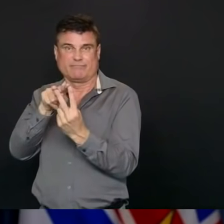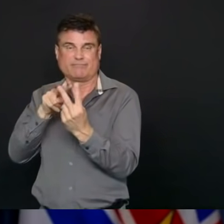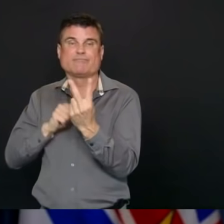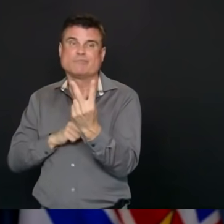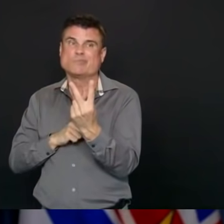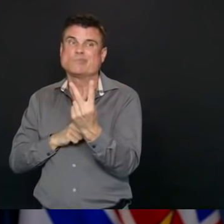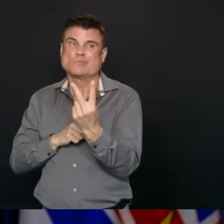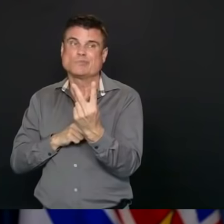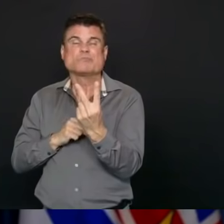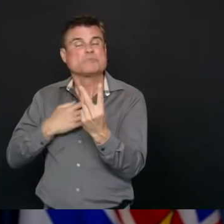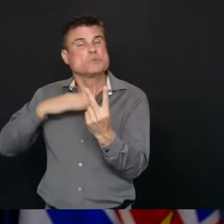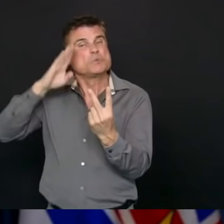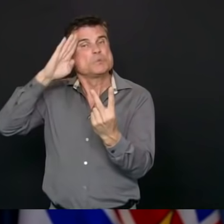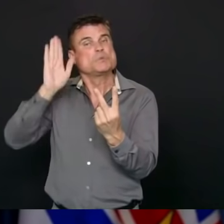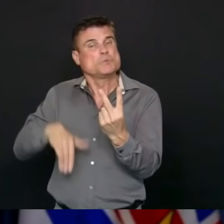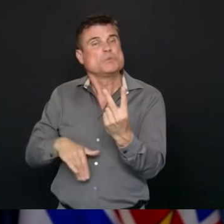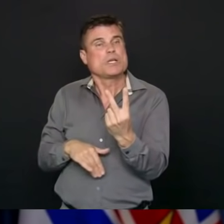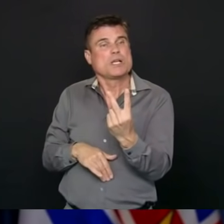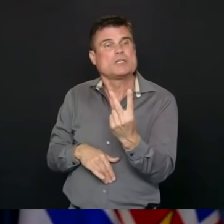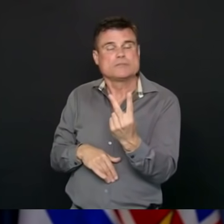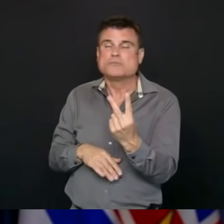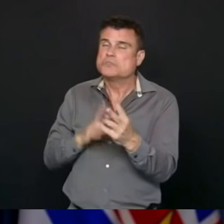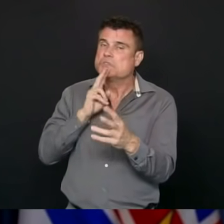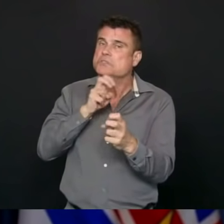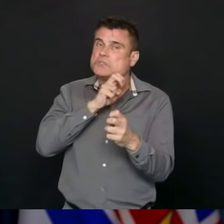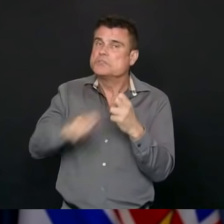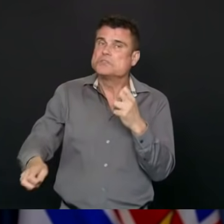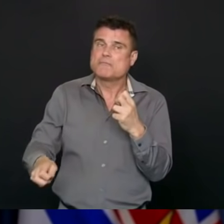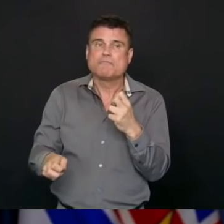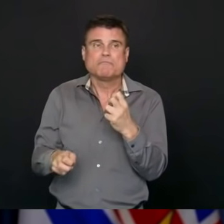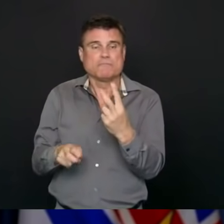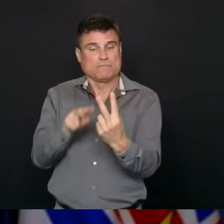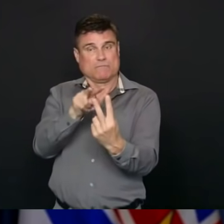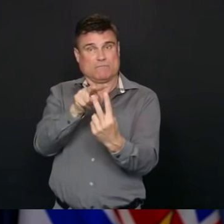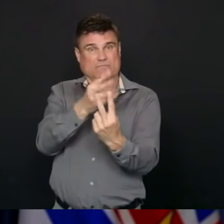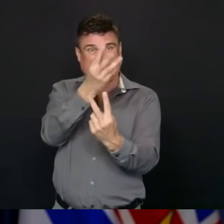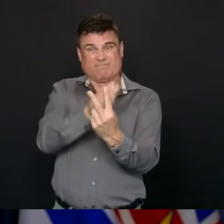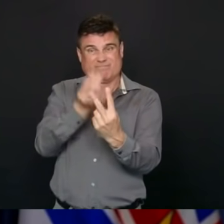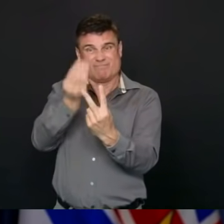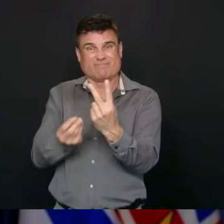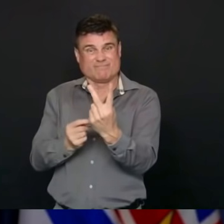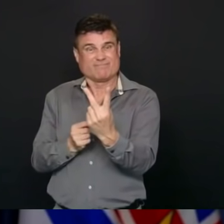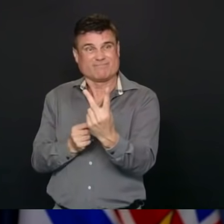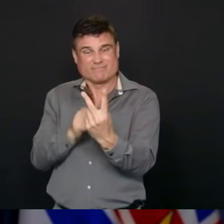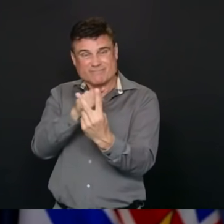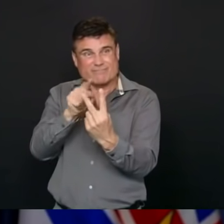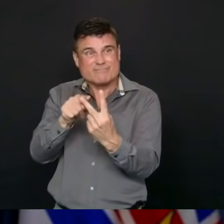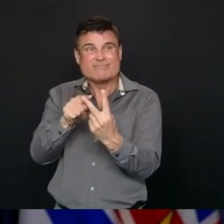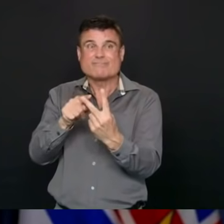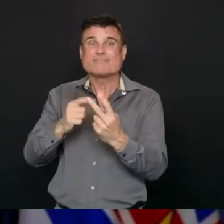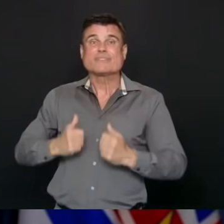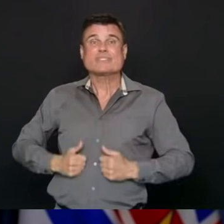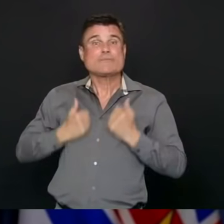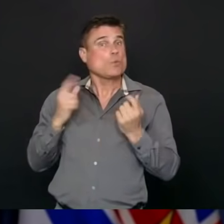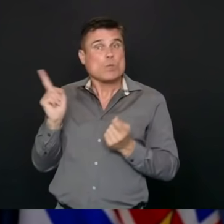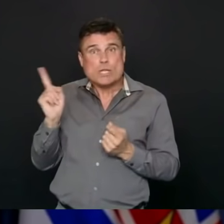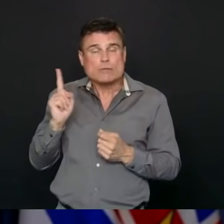We understand what a difficult time it is , both individuals lived in long-term care and we know what a difficult time it has